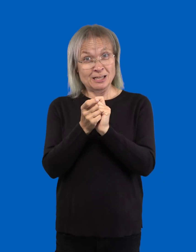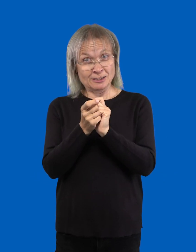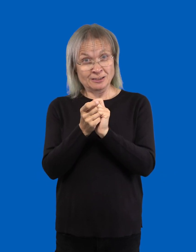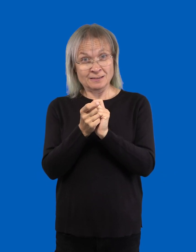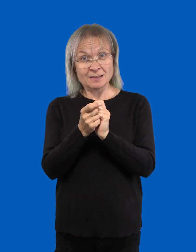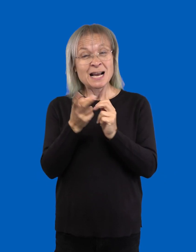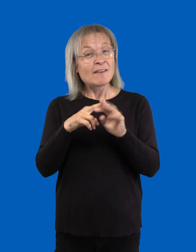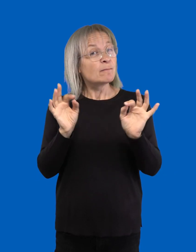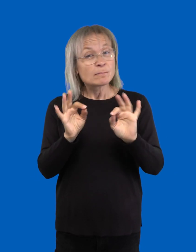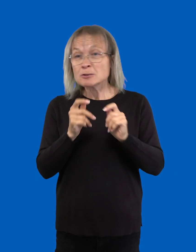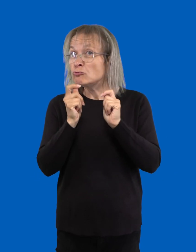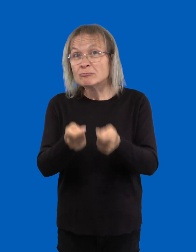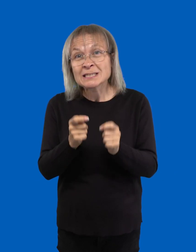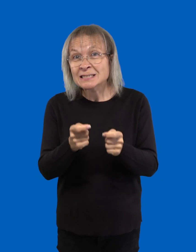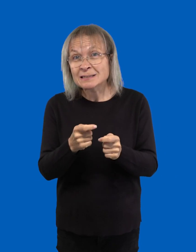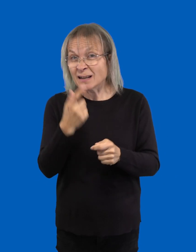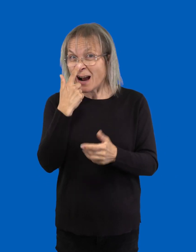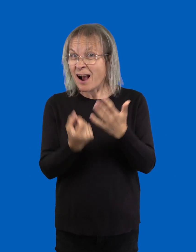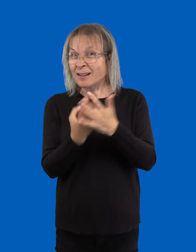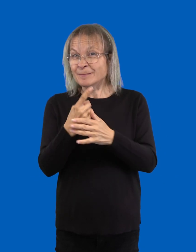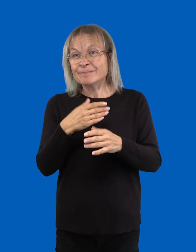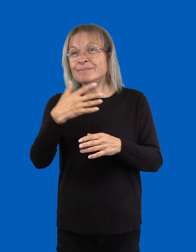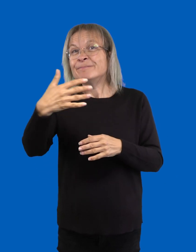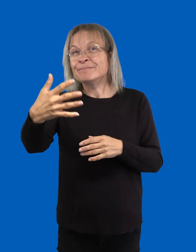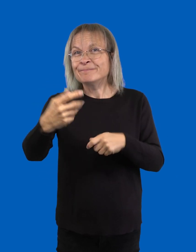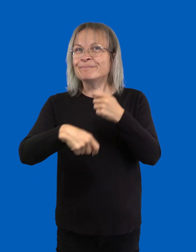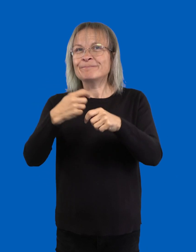These changes may become cervical cancer if left untreated.